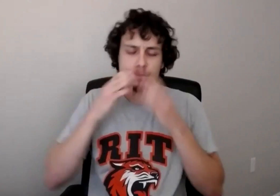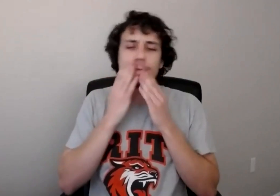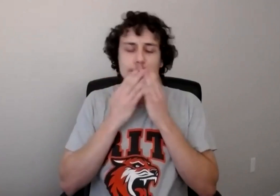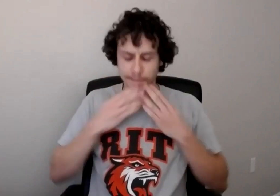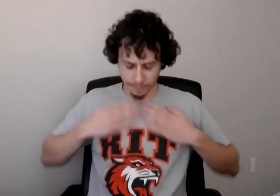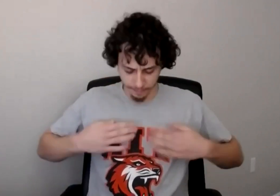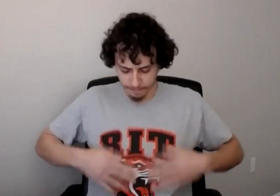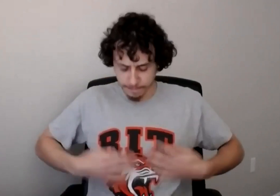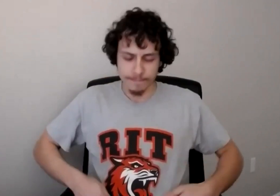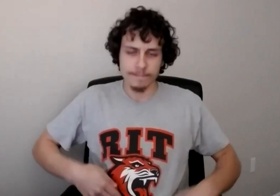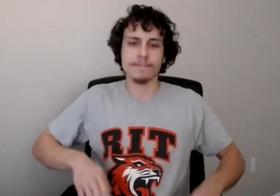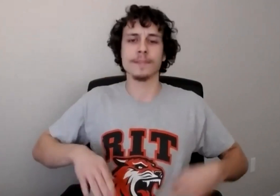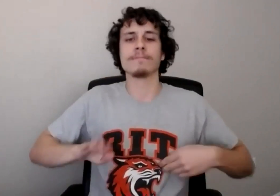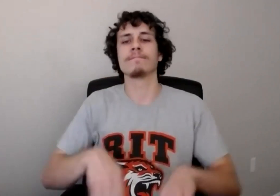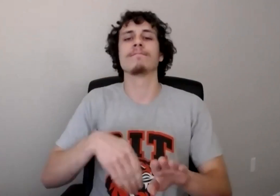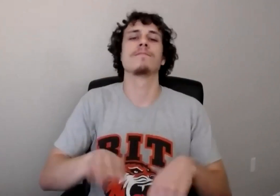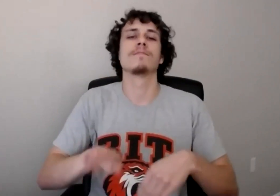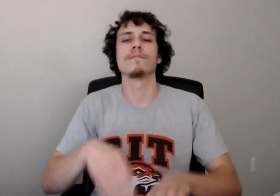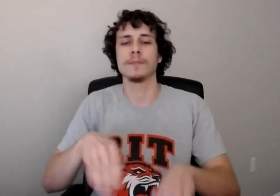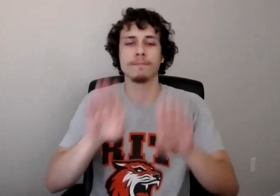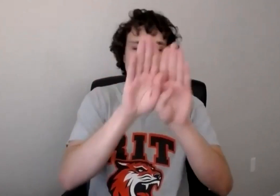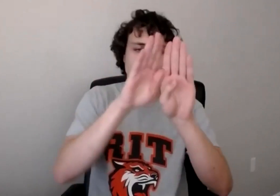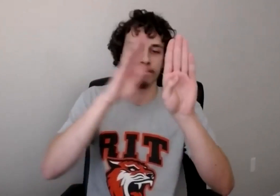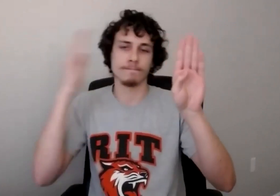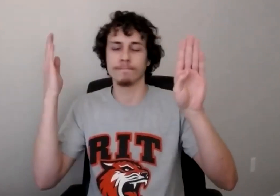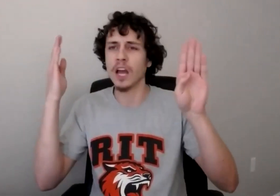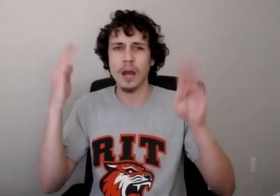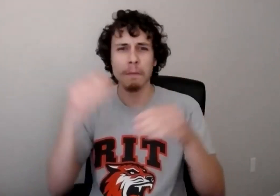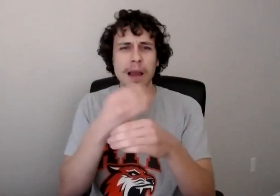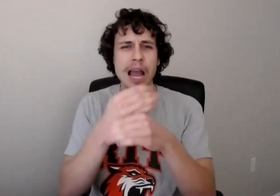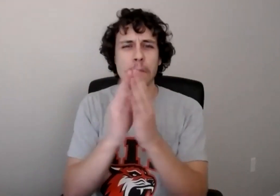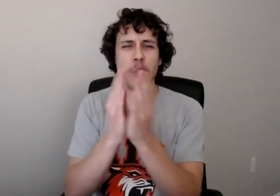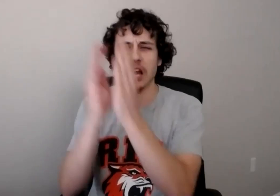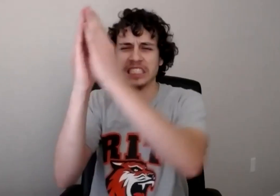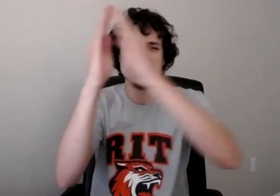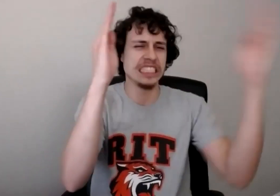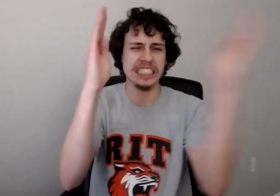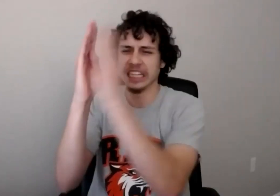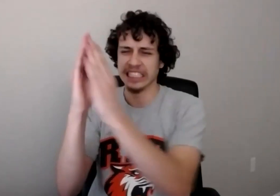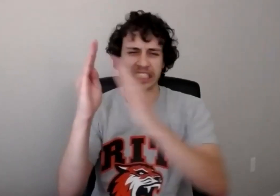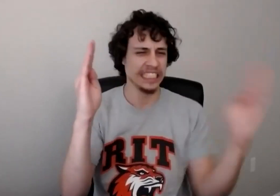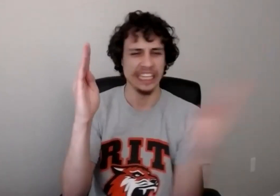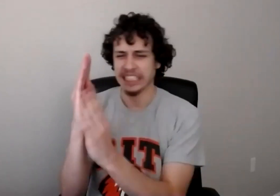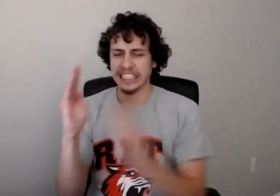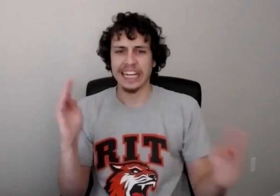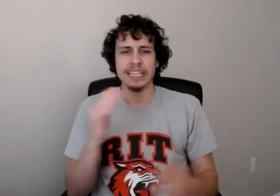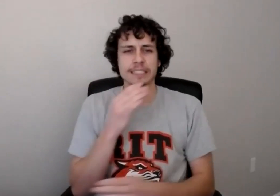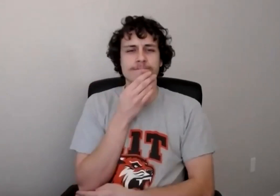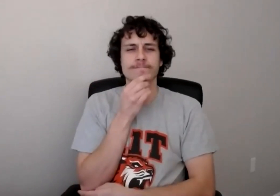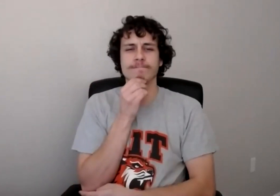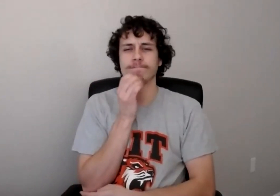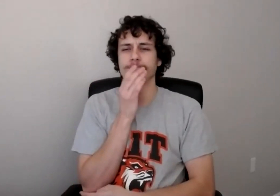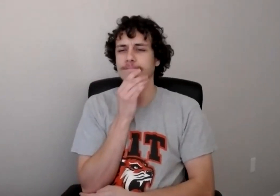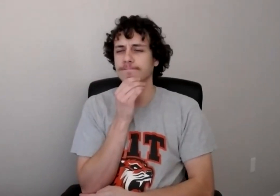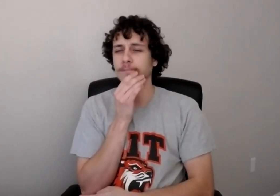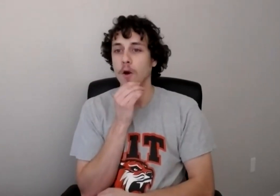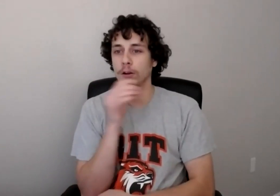Vladimir: B.